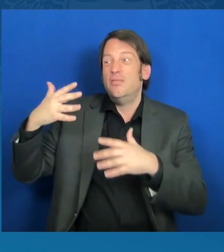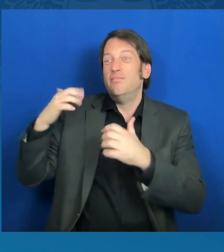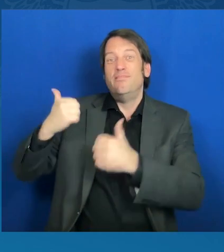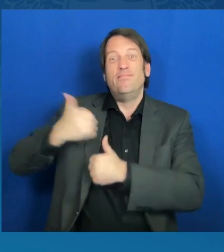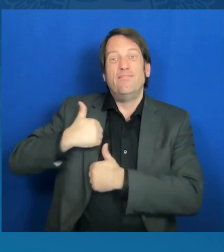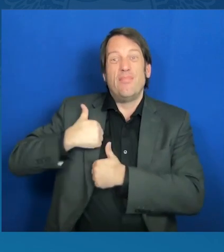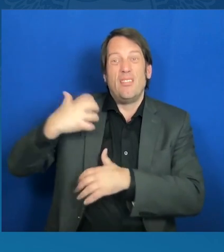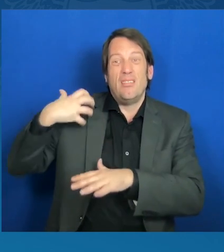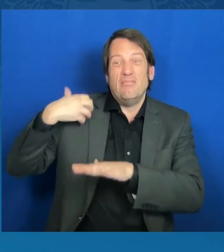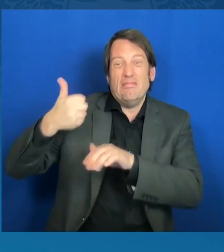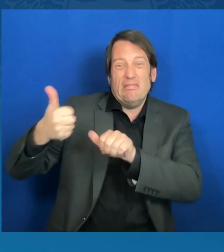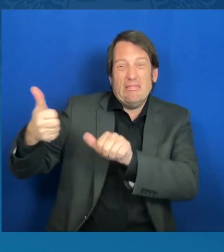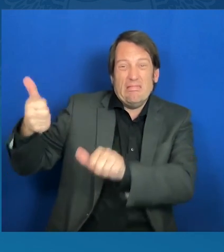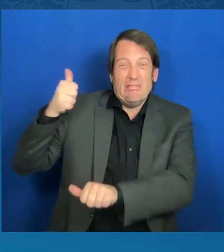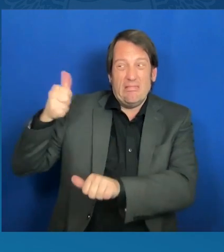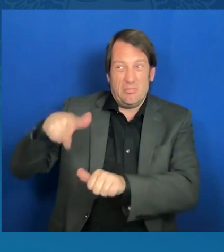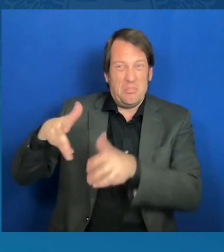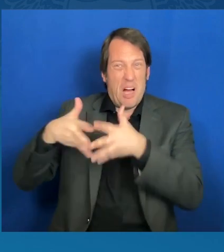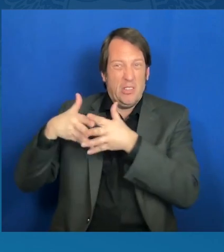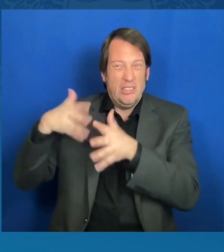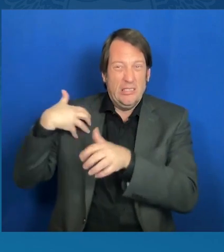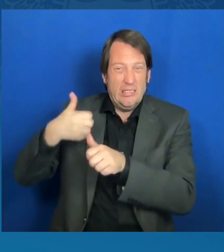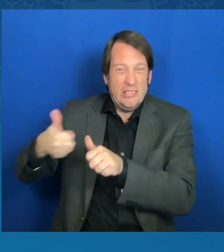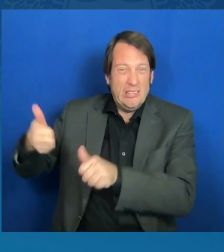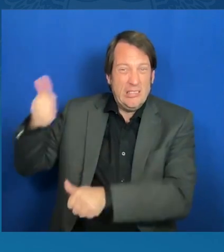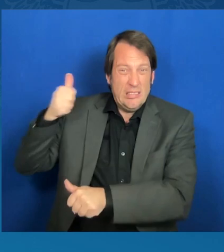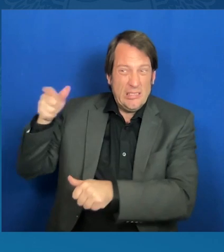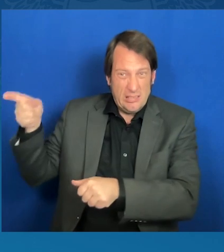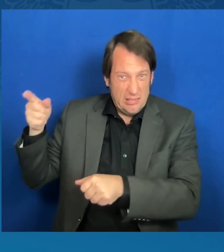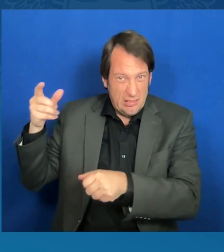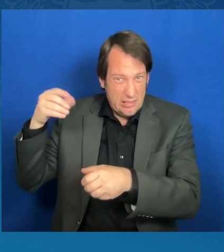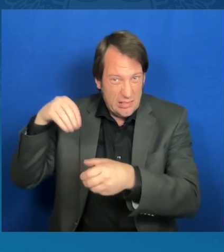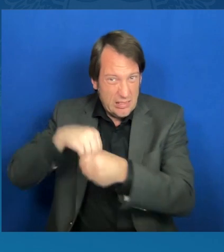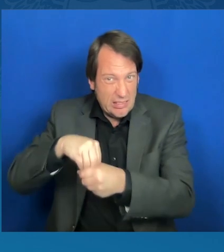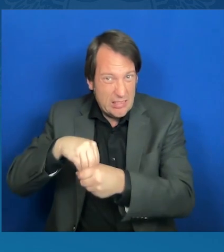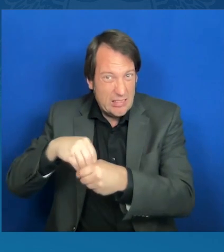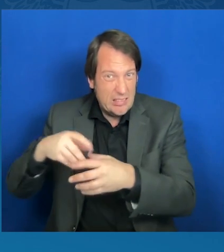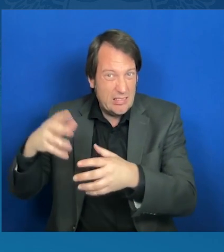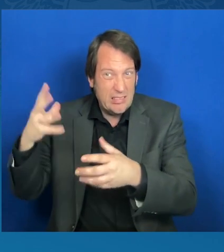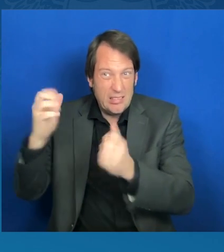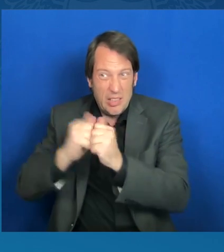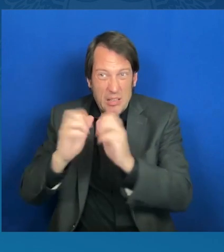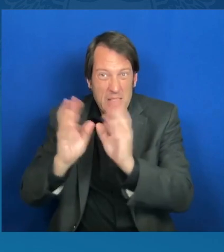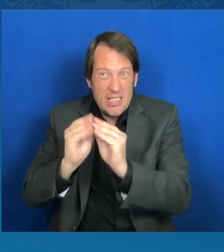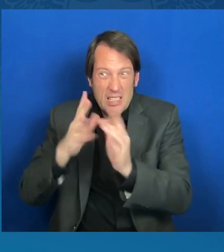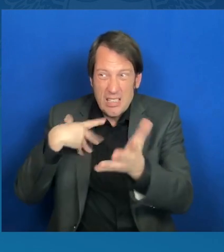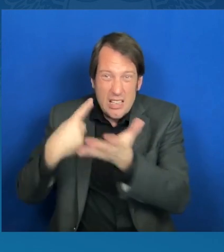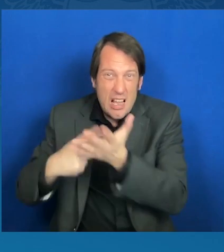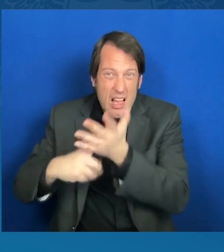And I was in almost every meeting with the President in the hours and days that followed.